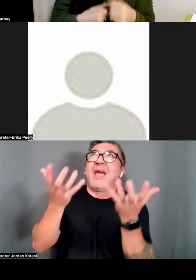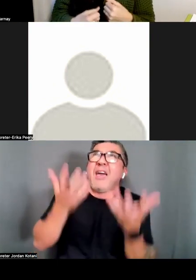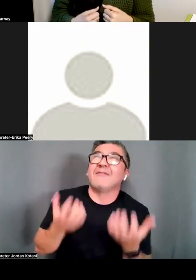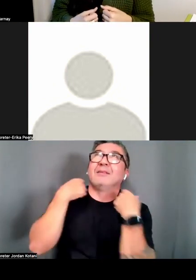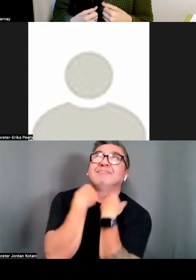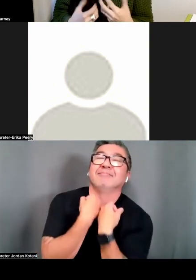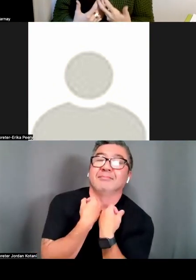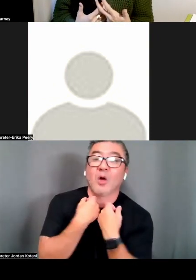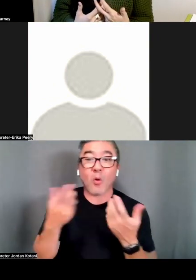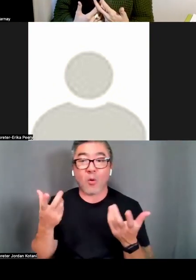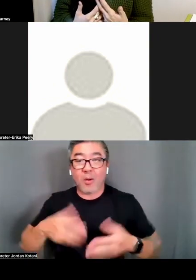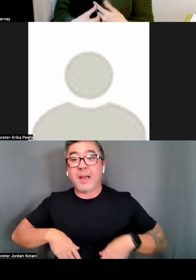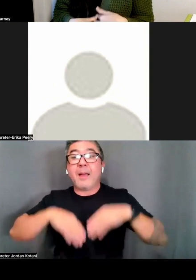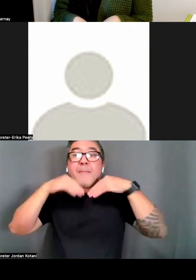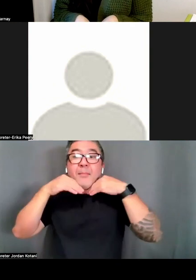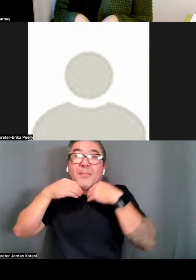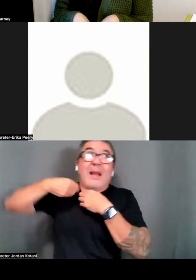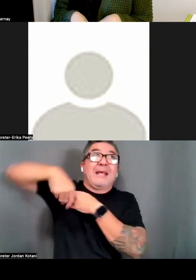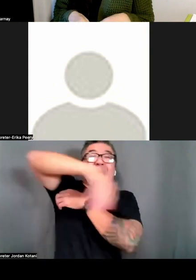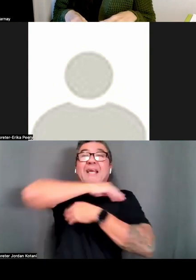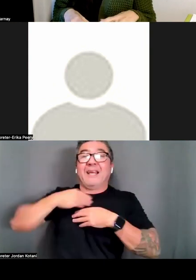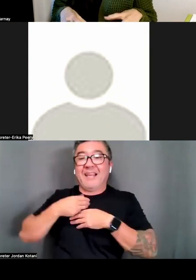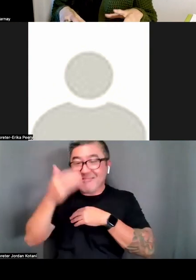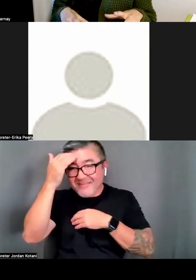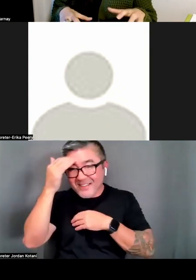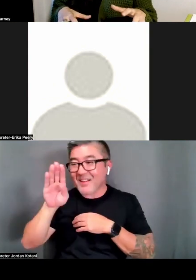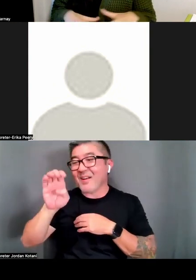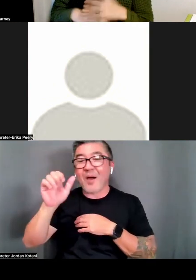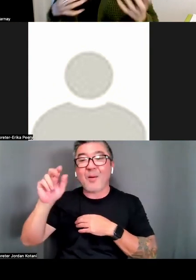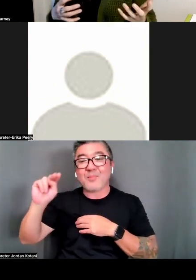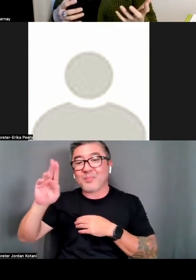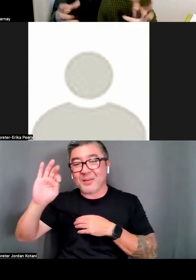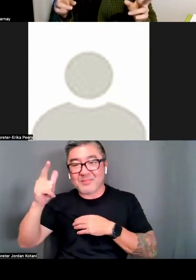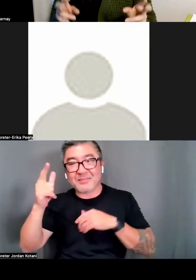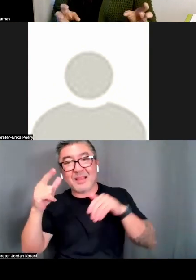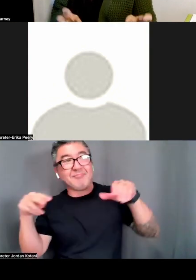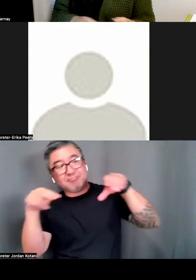a blanket or bean bag. Some stroke the fur. But messy play, structured, structured but messy play,